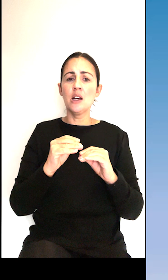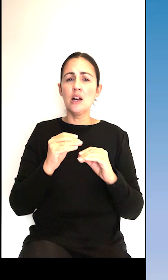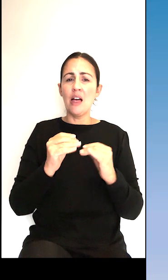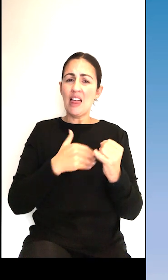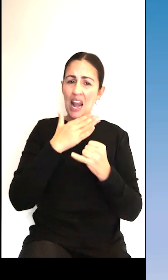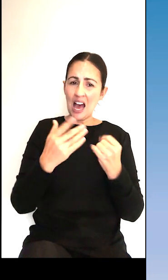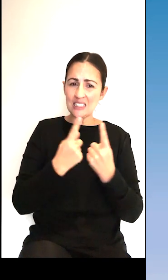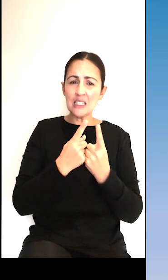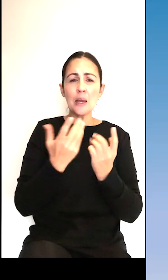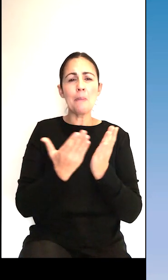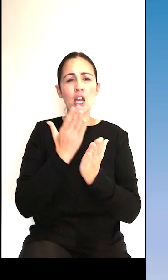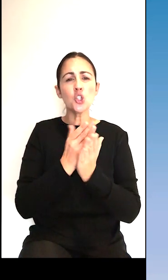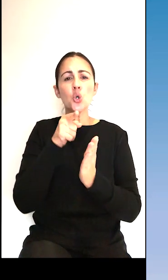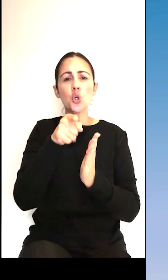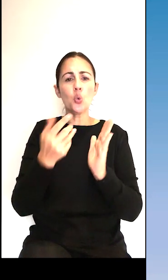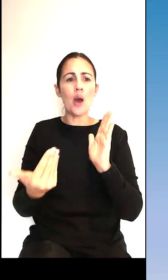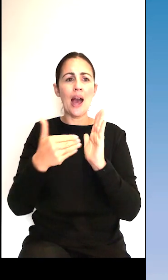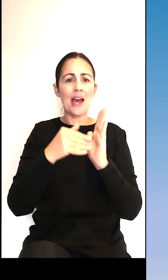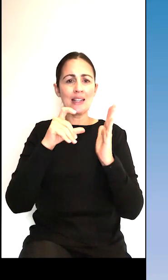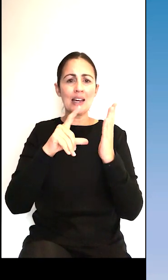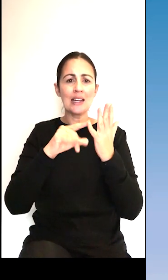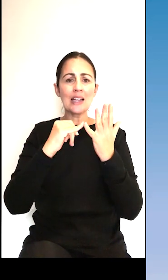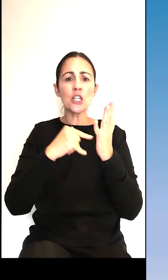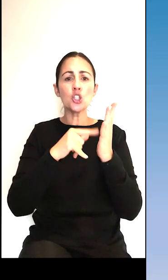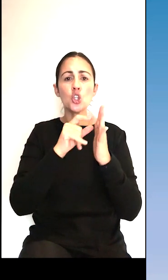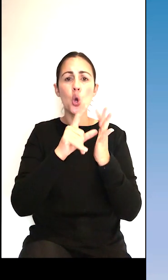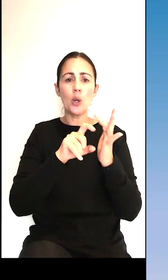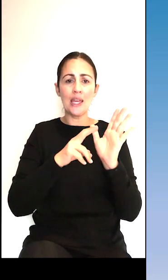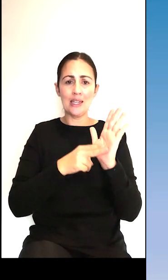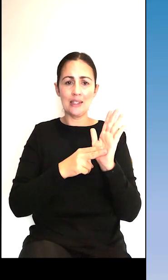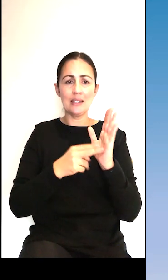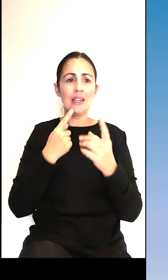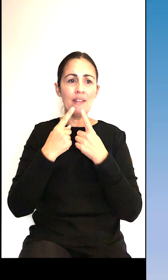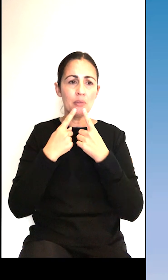that the trusted family member or friend or carer details are listed there, uh,